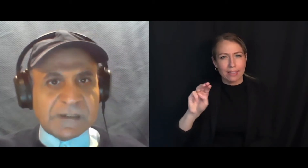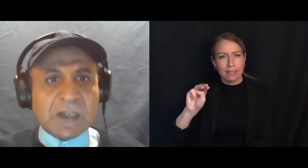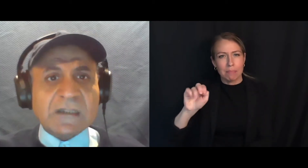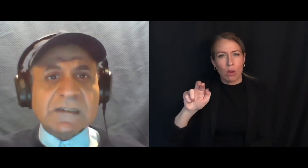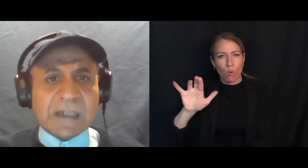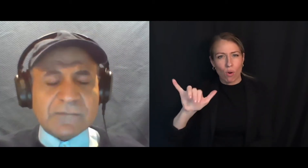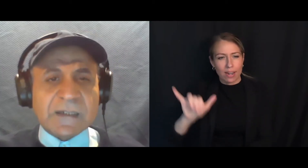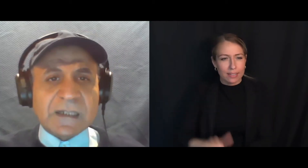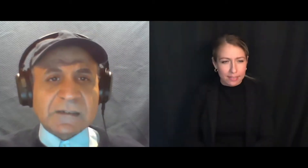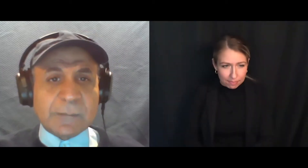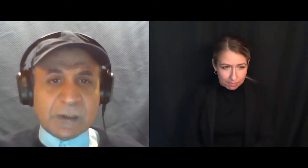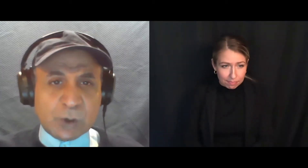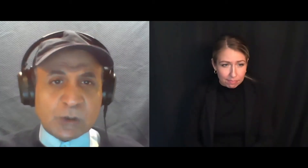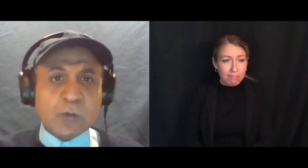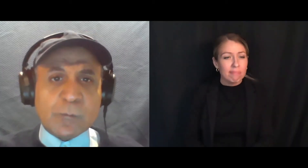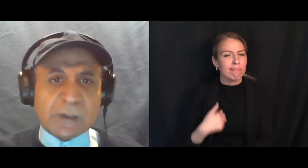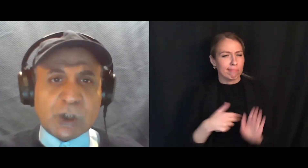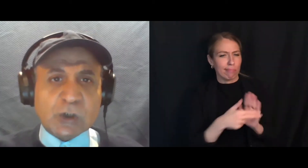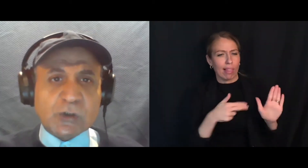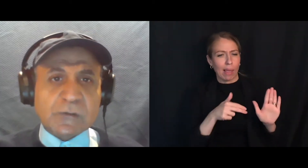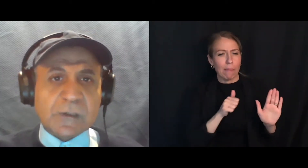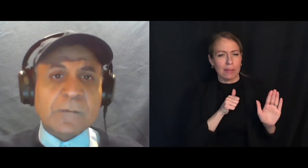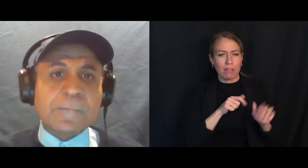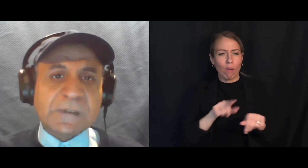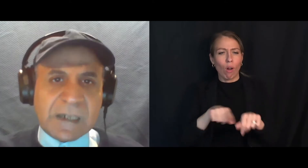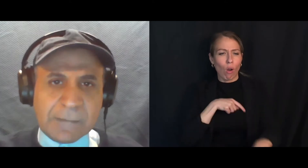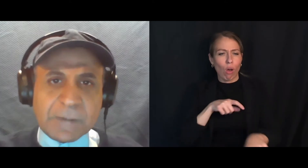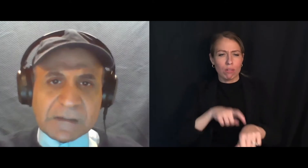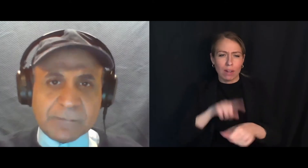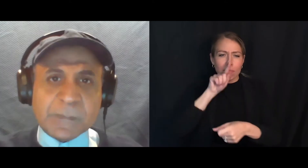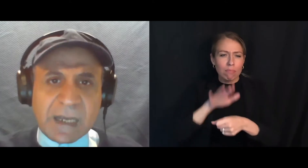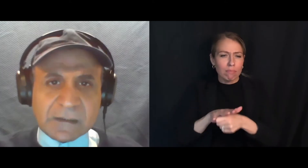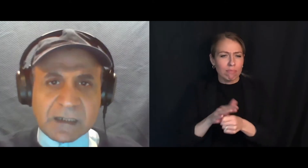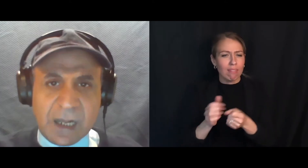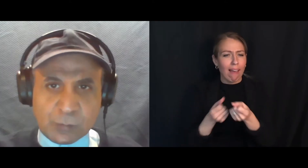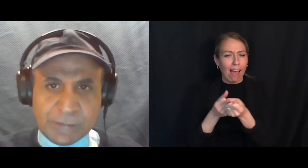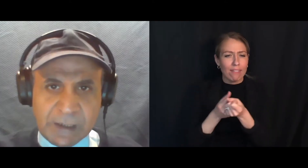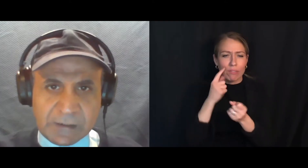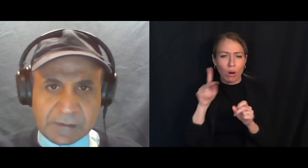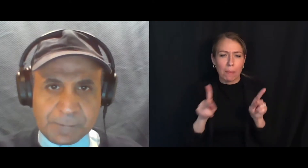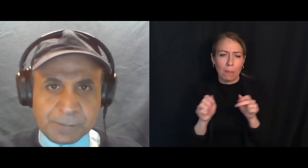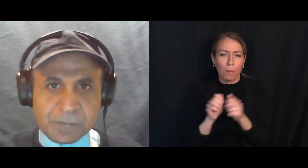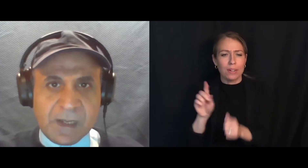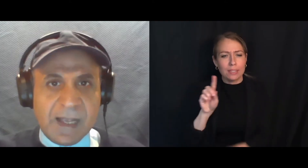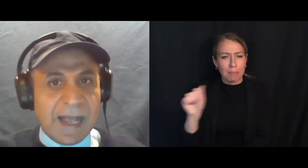Besides serving in the Minnesota Commission of the Deaf, DeafBlind and Hard of Hearing,